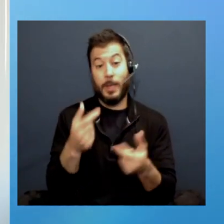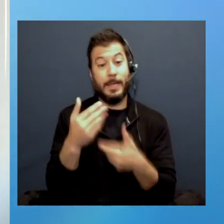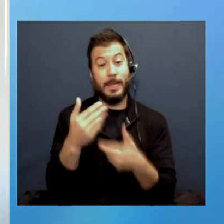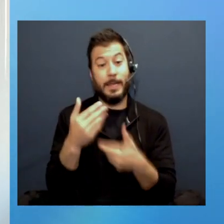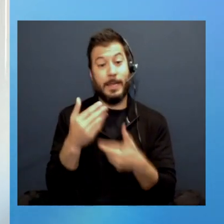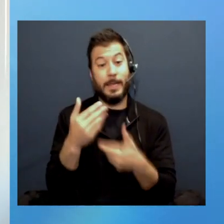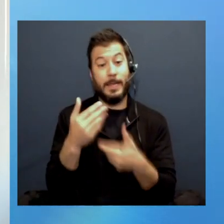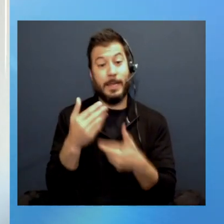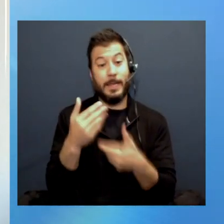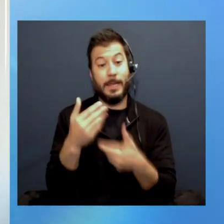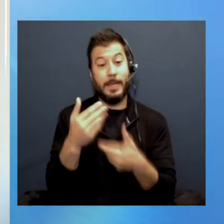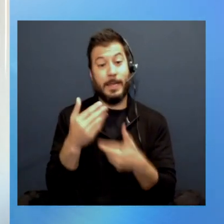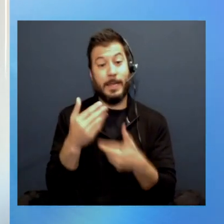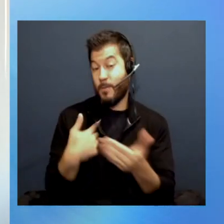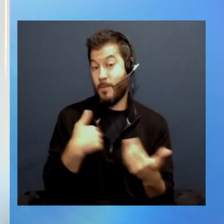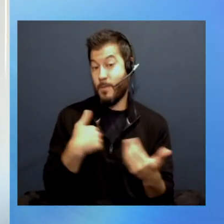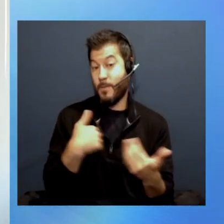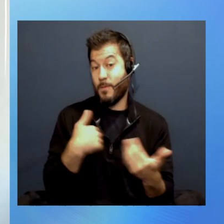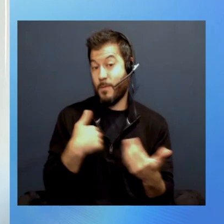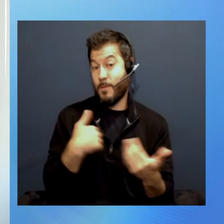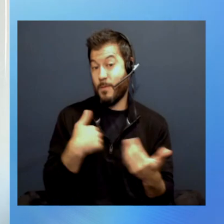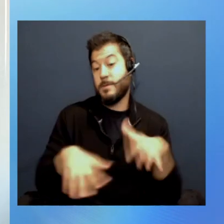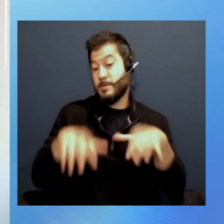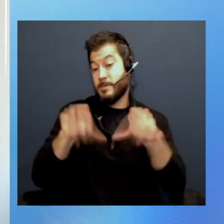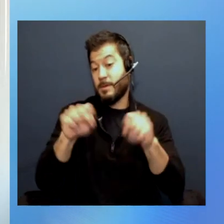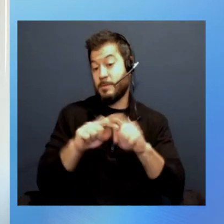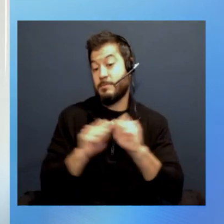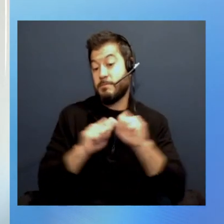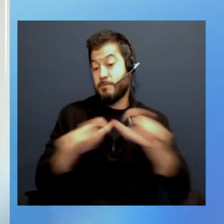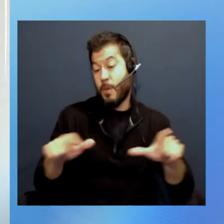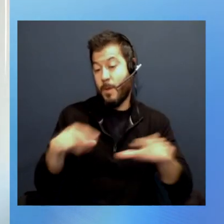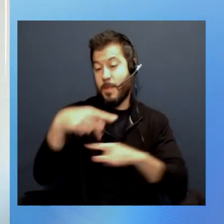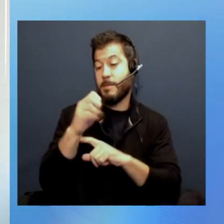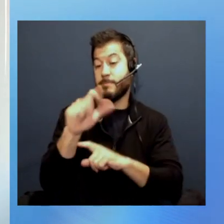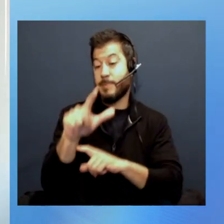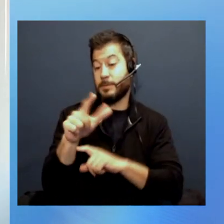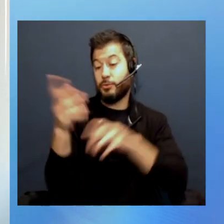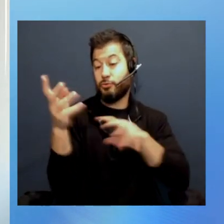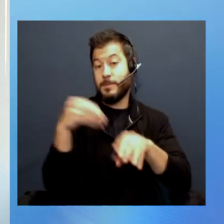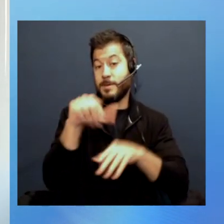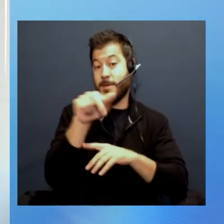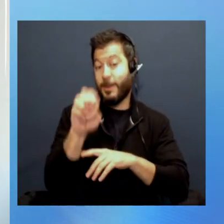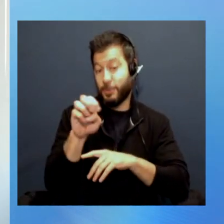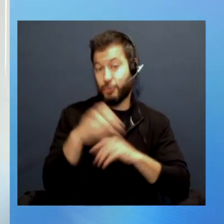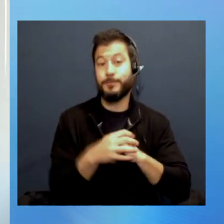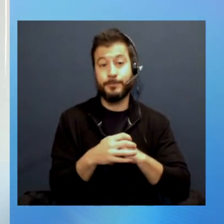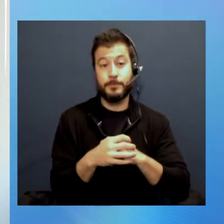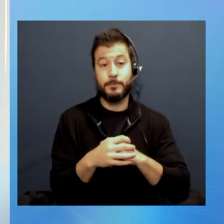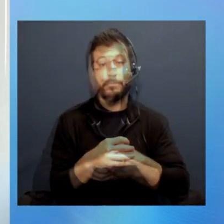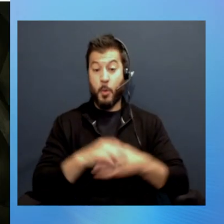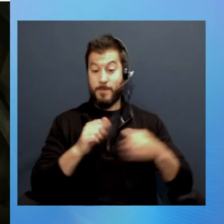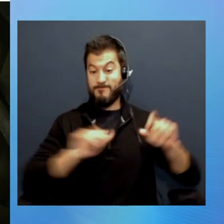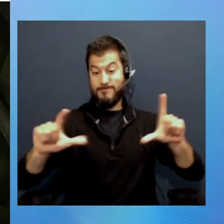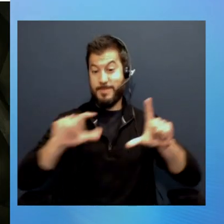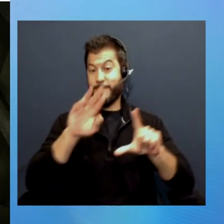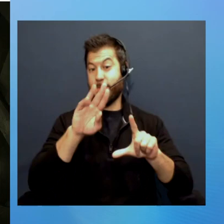Let's maybe quickly walk through and share what documentation we have, and what it takes to deploy Unreal Pixel Streaming in Azure.